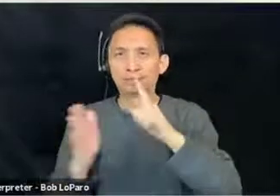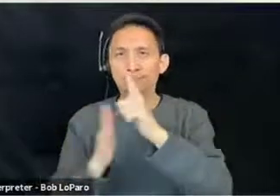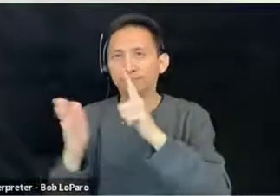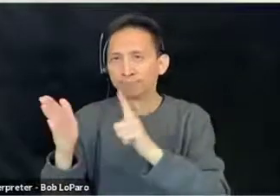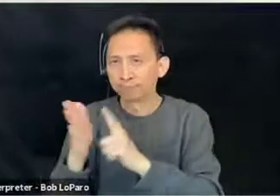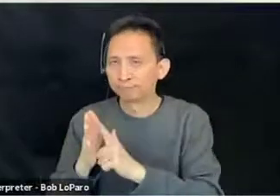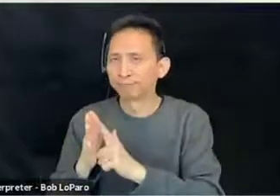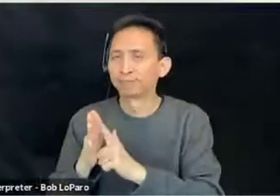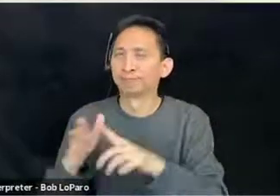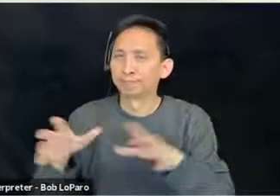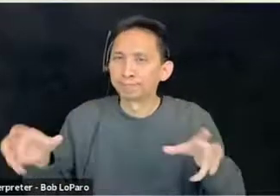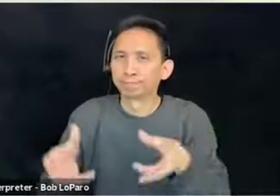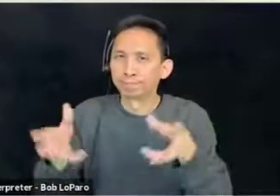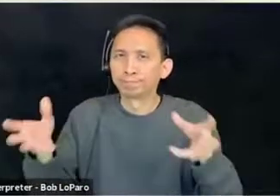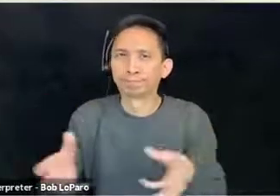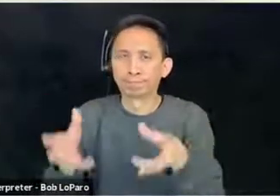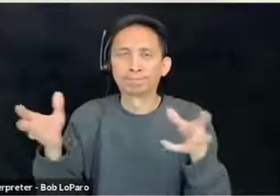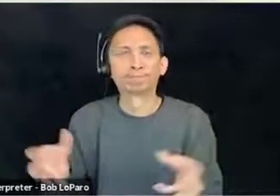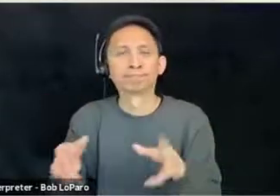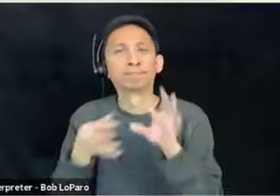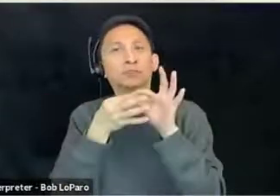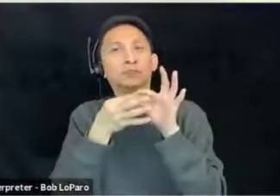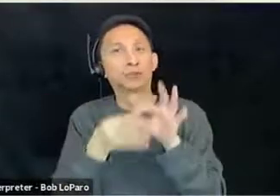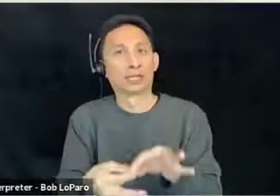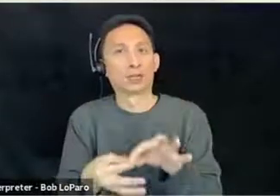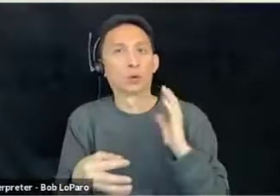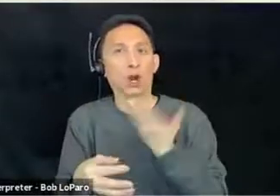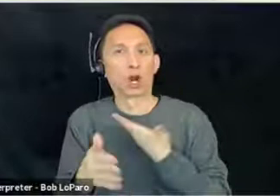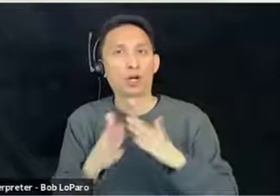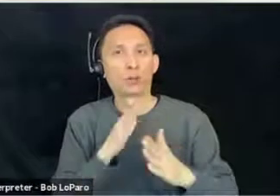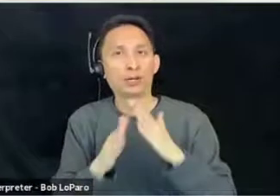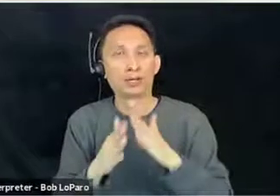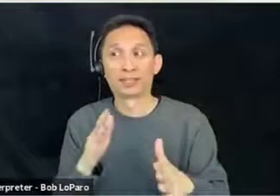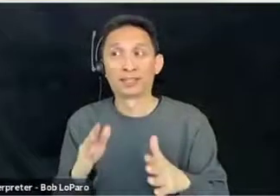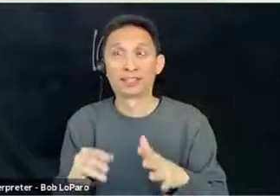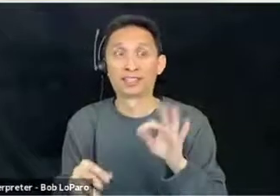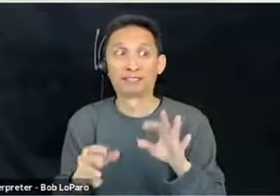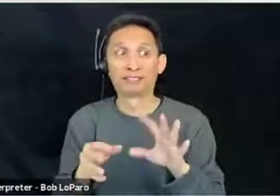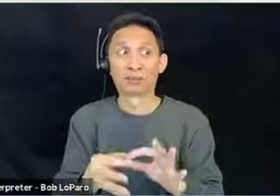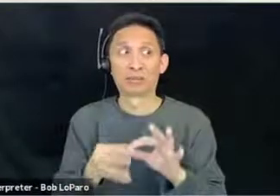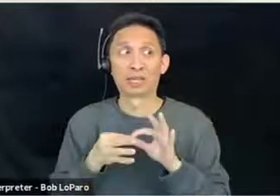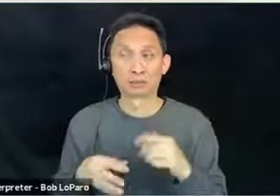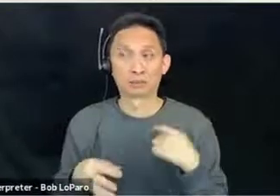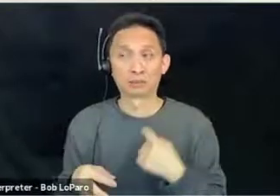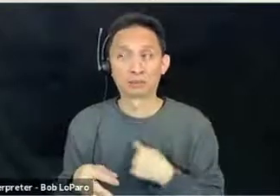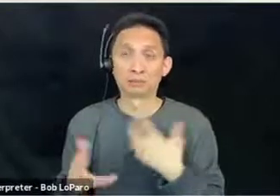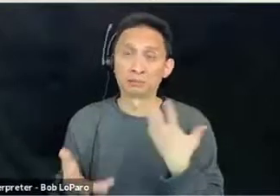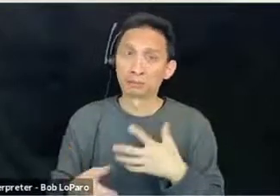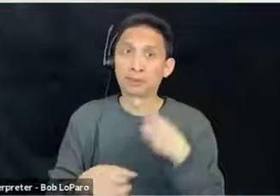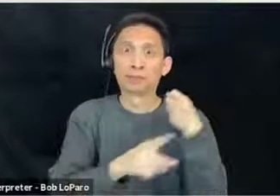And a lot of times you will find that what's relevant to us will be relevant to a lot of other communities as well